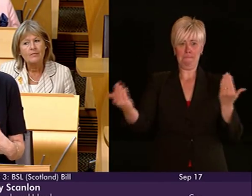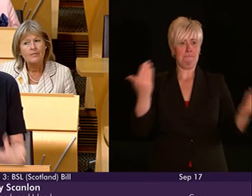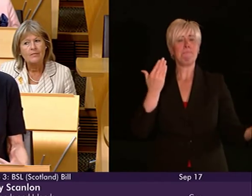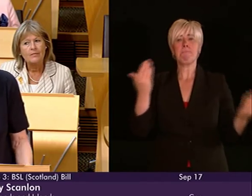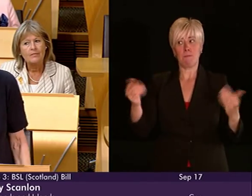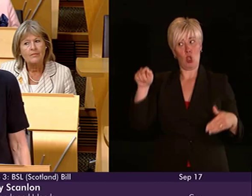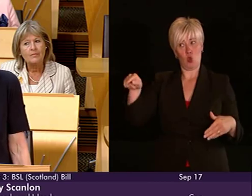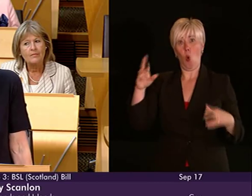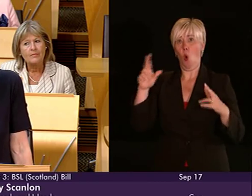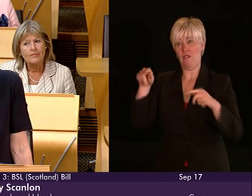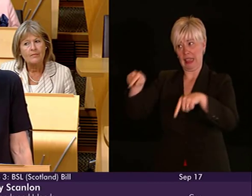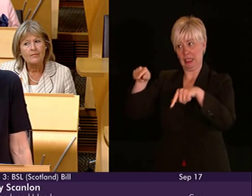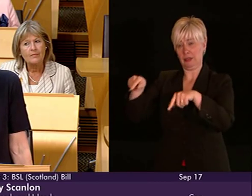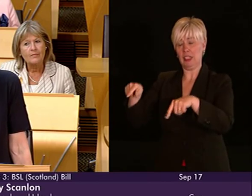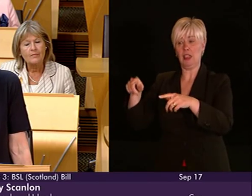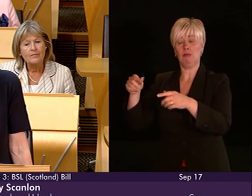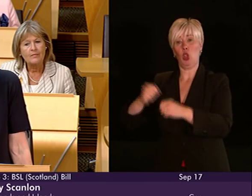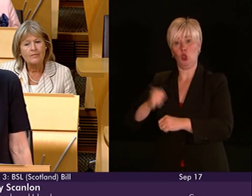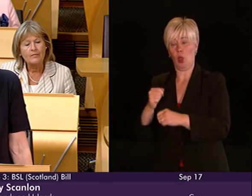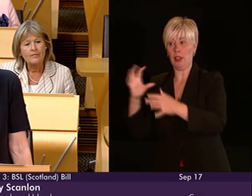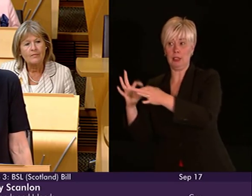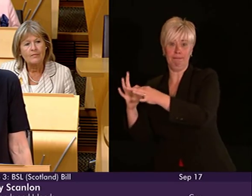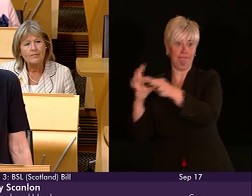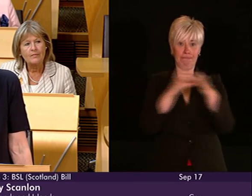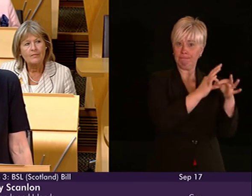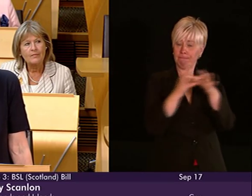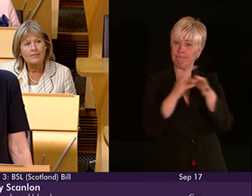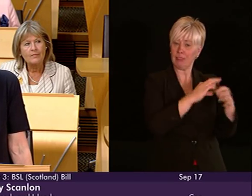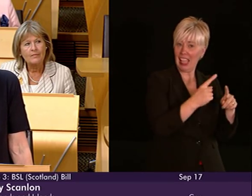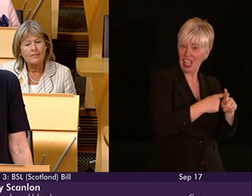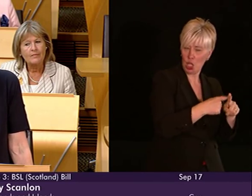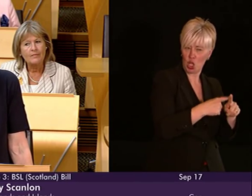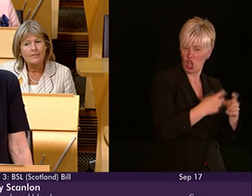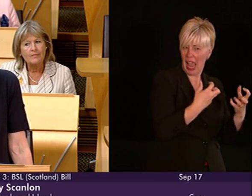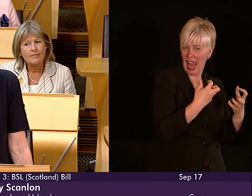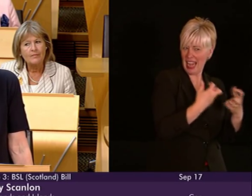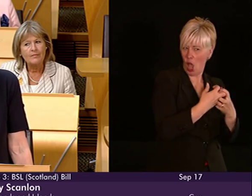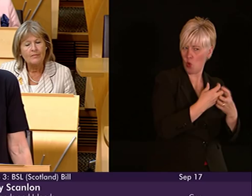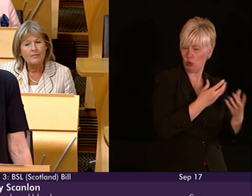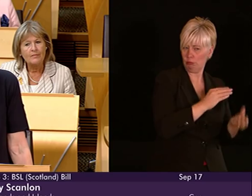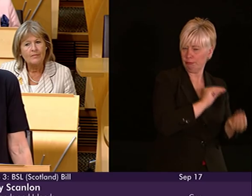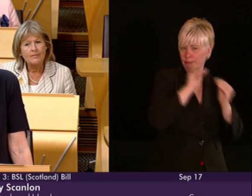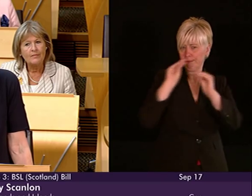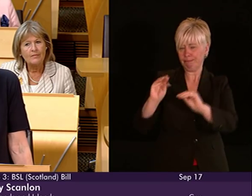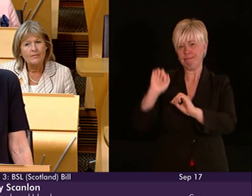will work with English authorities with a view to bringing BSL into parity with